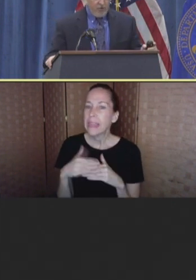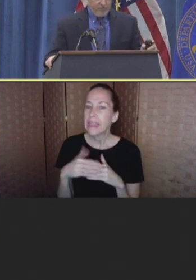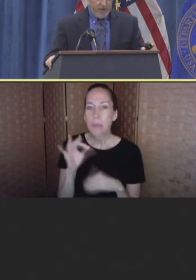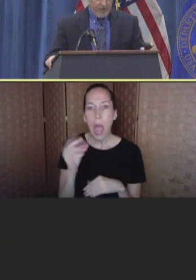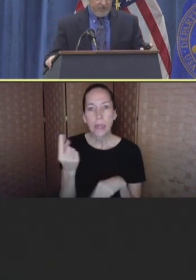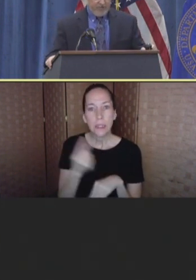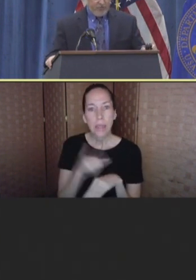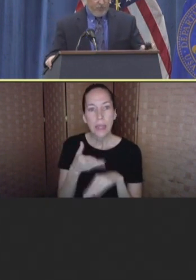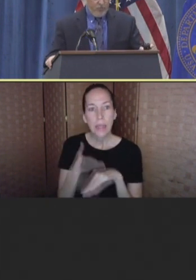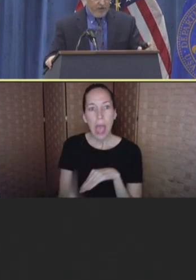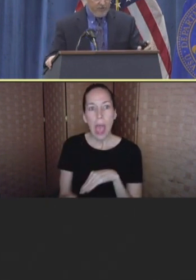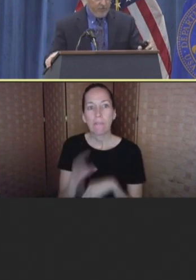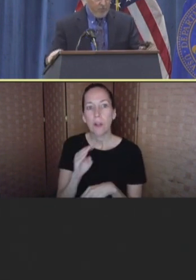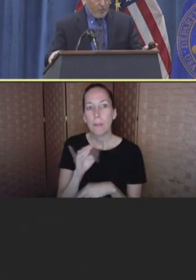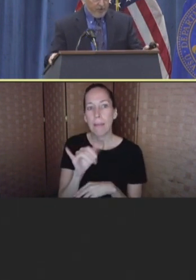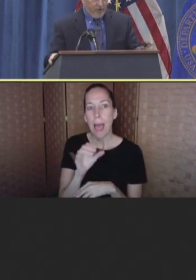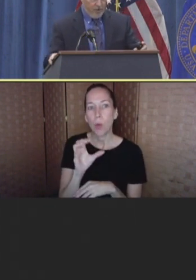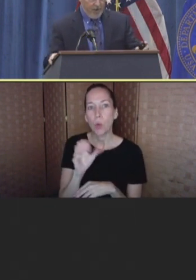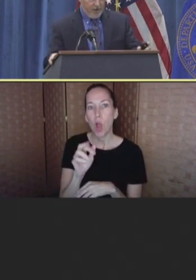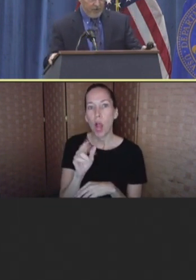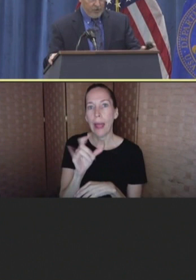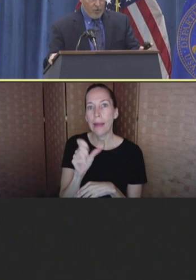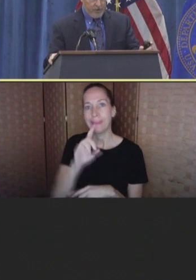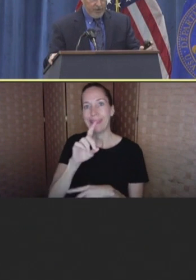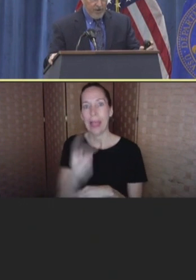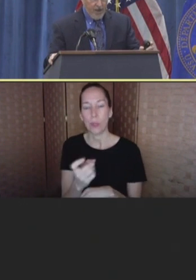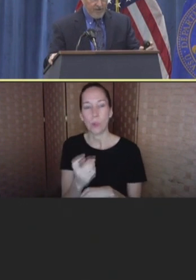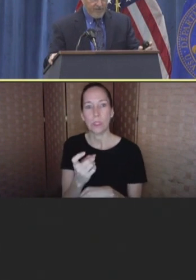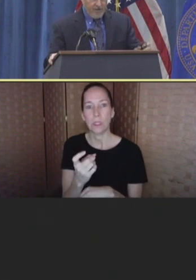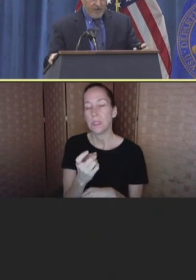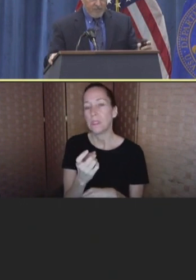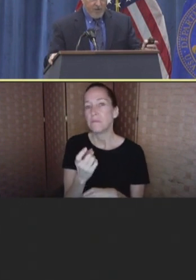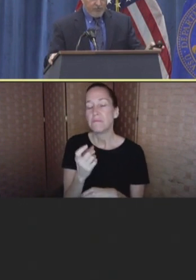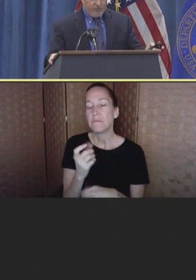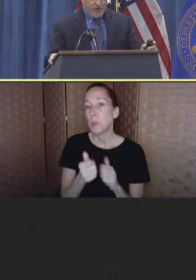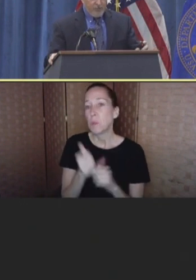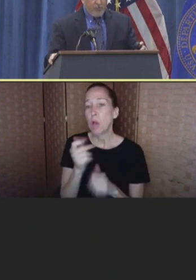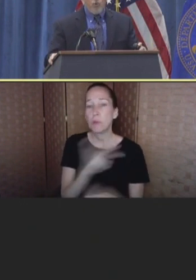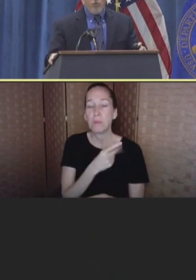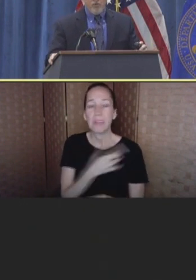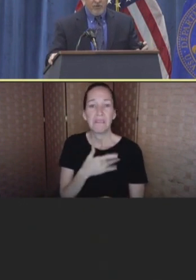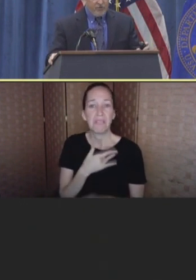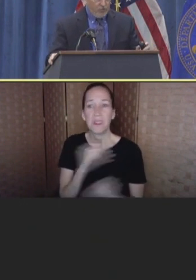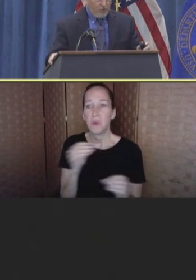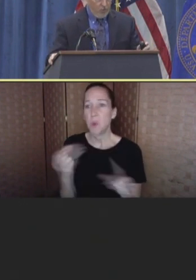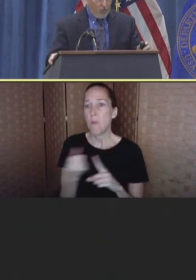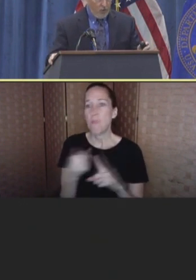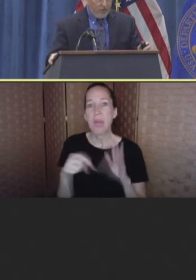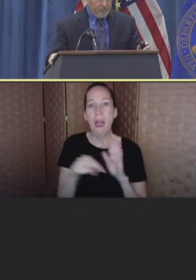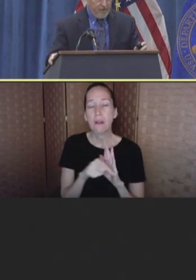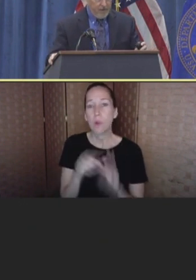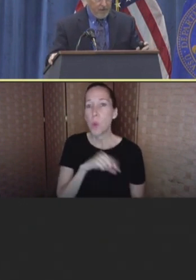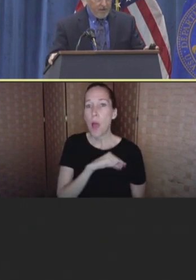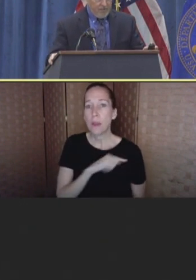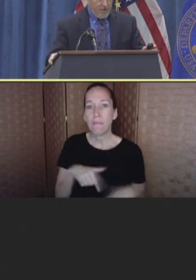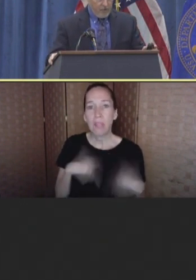Most patients who were reached reported no impact on their quality of life. Most did not report missing school or work.